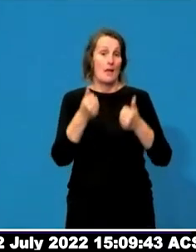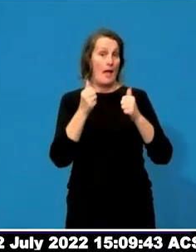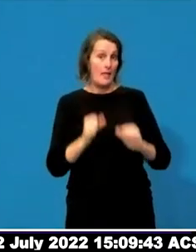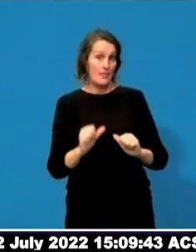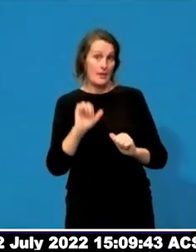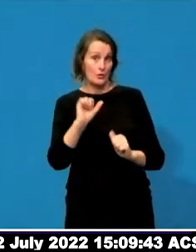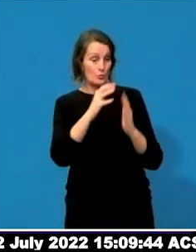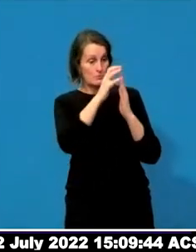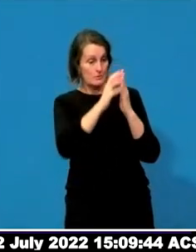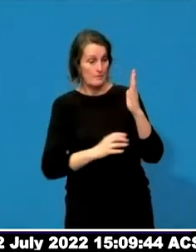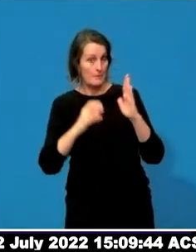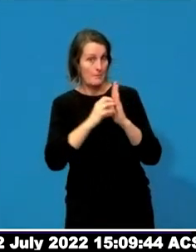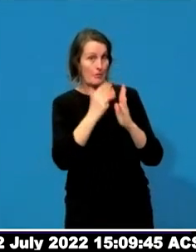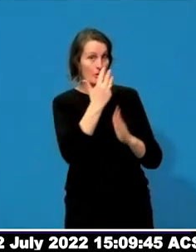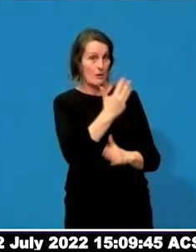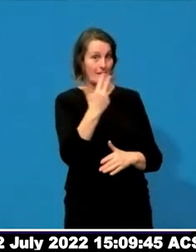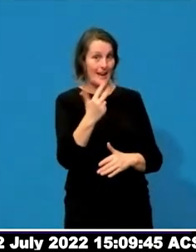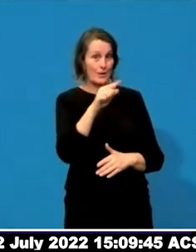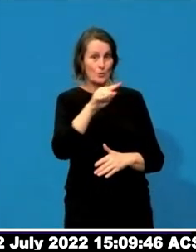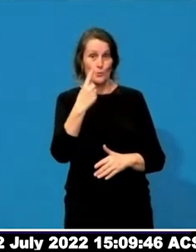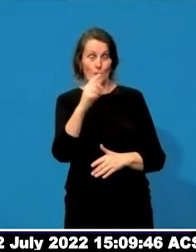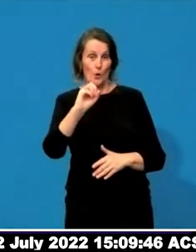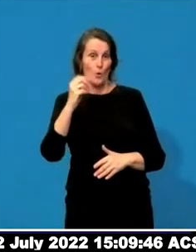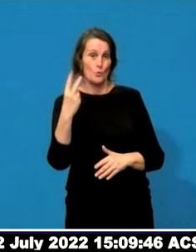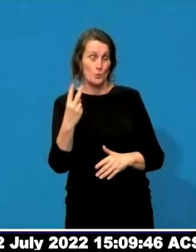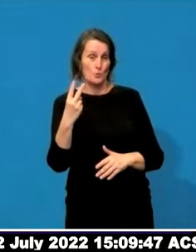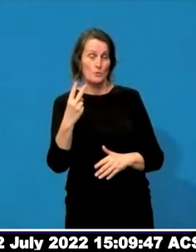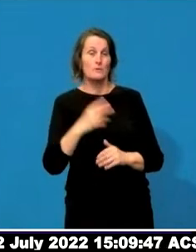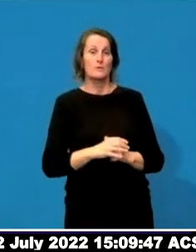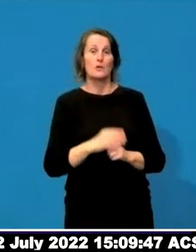from paragraphs 98 through to2 dealing with the question of exploitation.